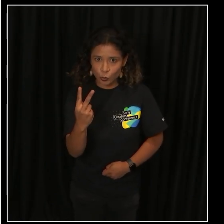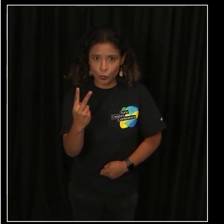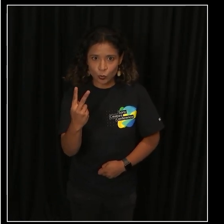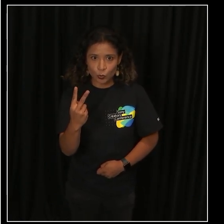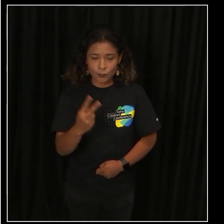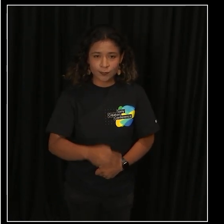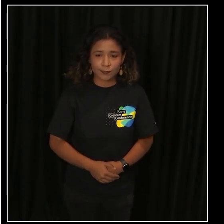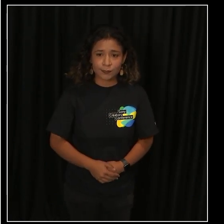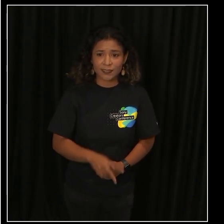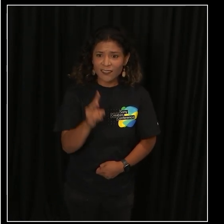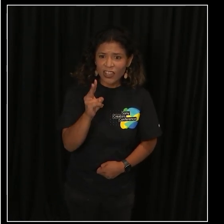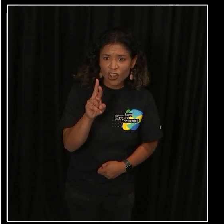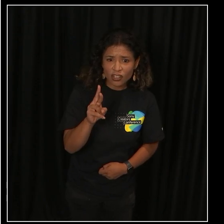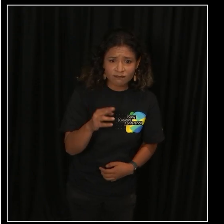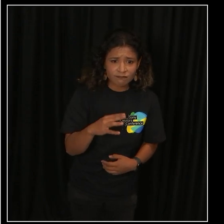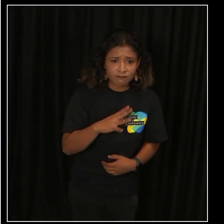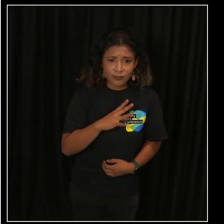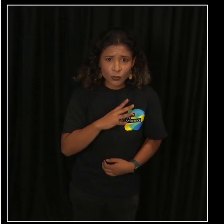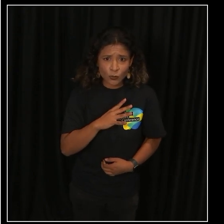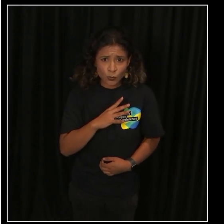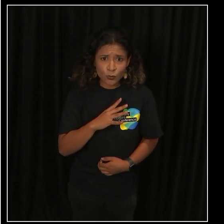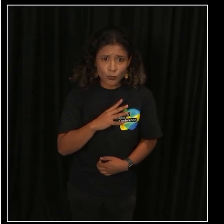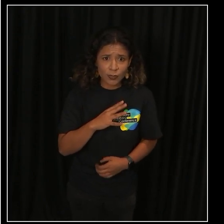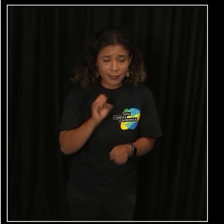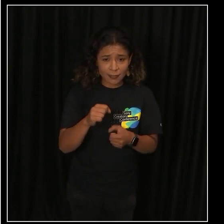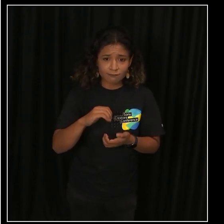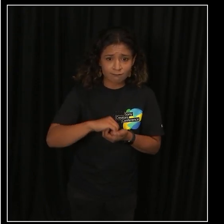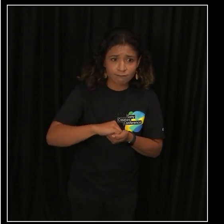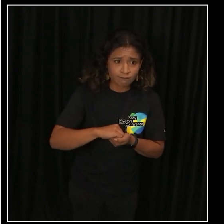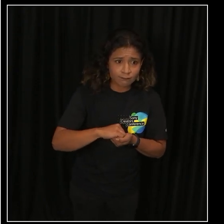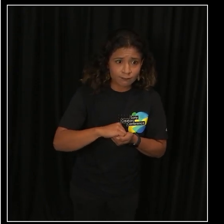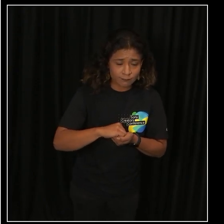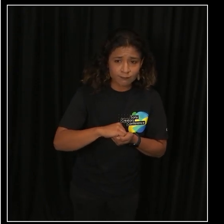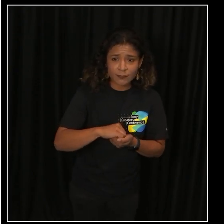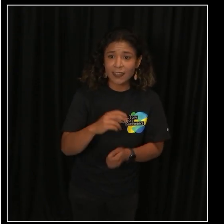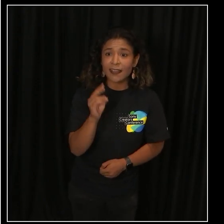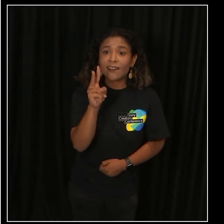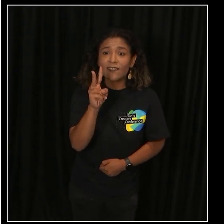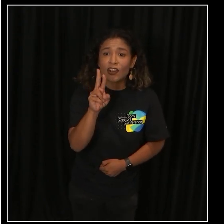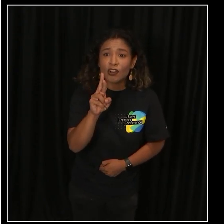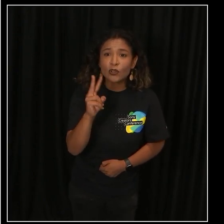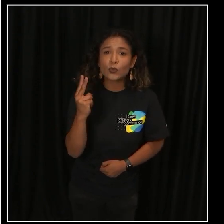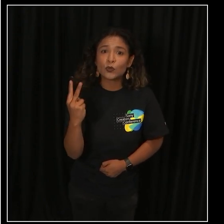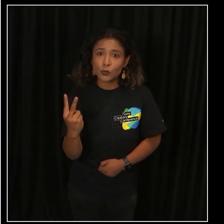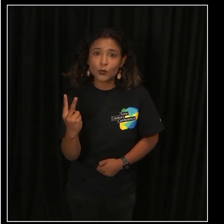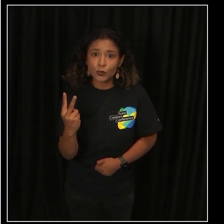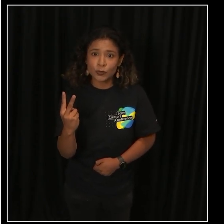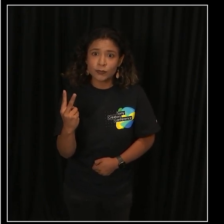VR features were added for the launch of the PlayStation VR2 on February 22 This year.